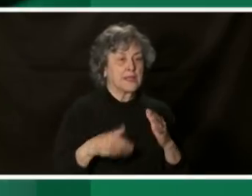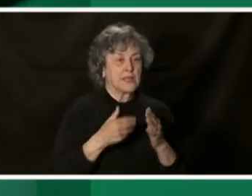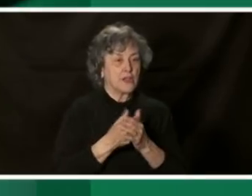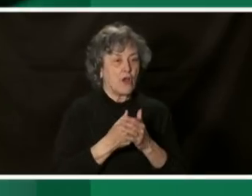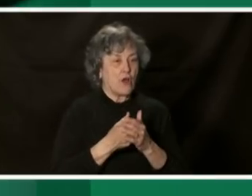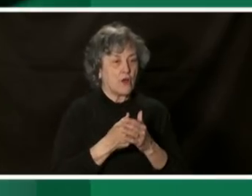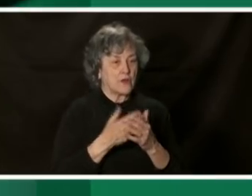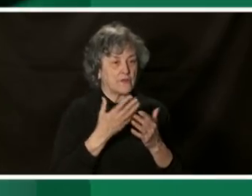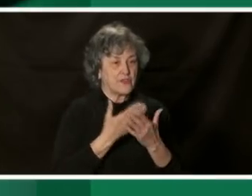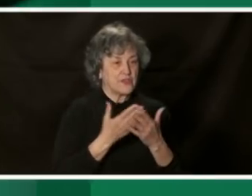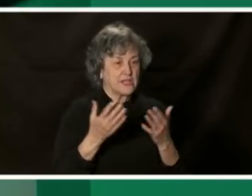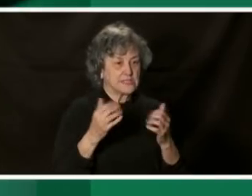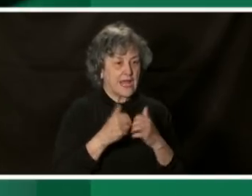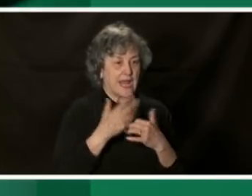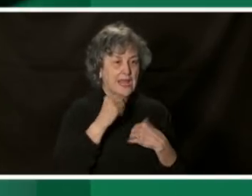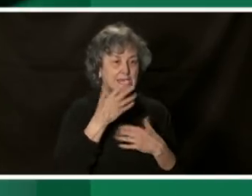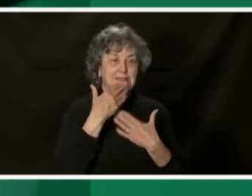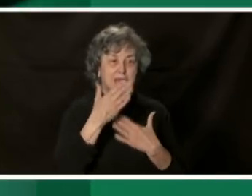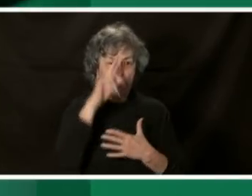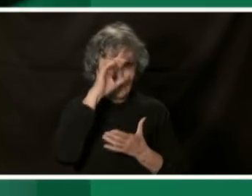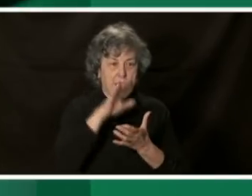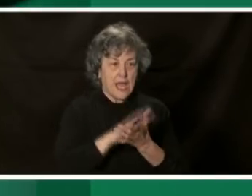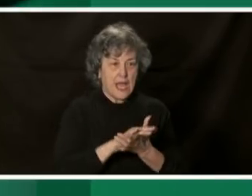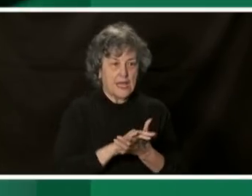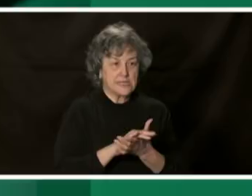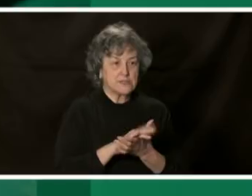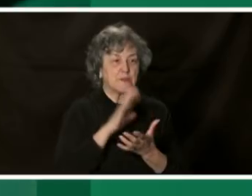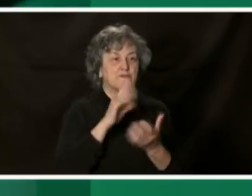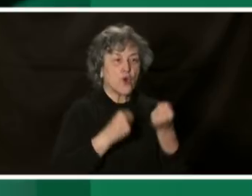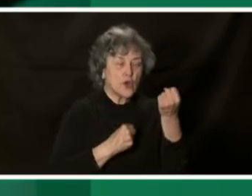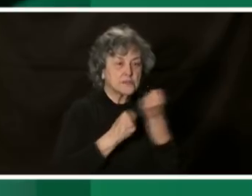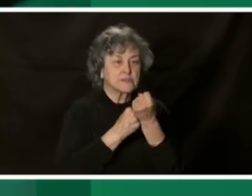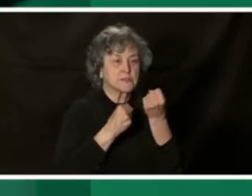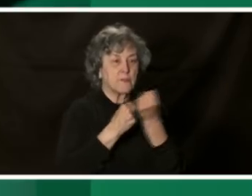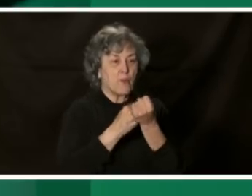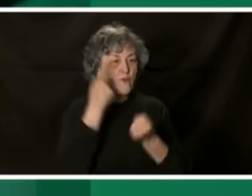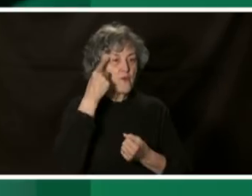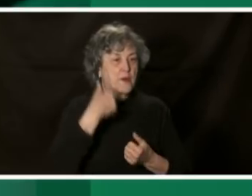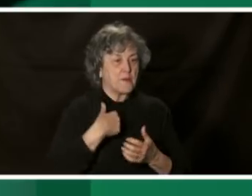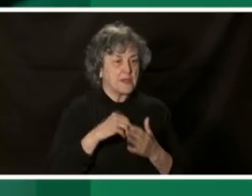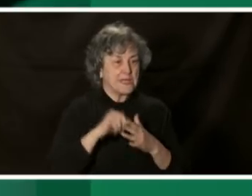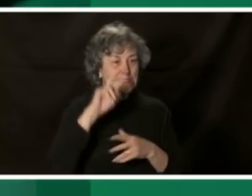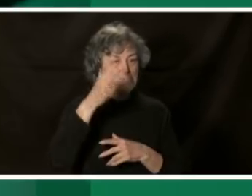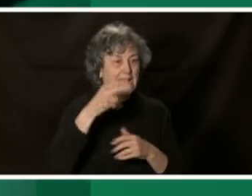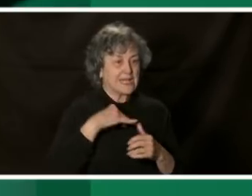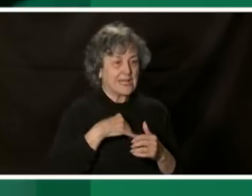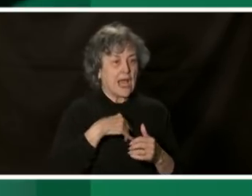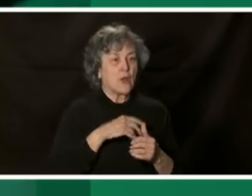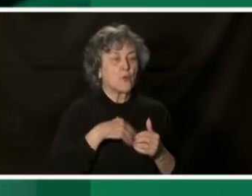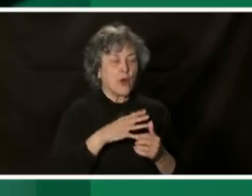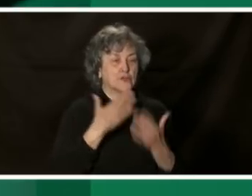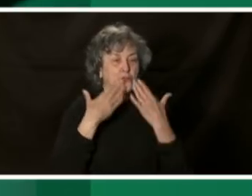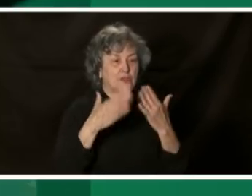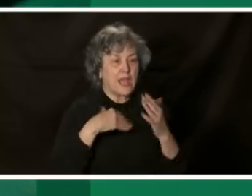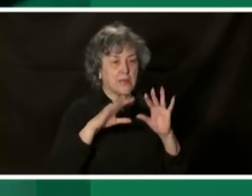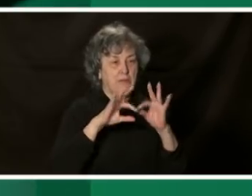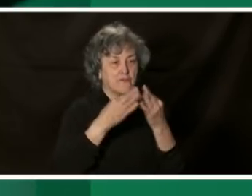I WOULD LIKE TO THANK MY HUSBAND, FIRST AND FOREMOST, FOR ALL HIS SUPPORT AND LOVE. SECONDLY, I WOULD LIKE TO THANK MY FAMILY AND FRIENDS FOR THEIR SUPPORT,